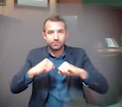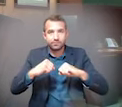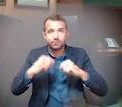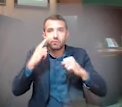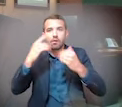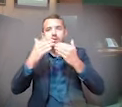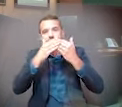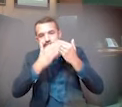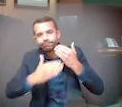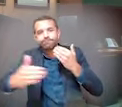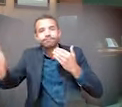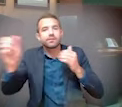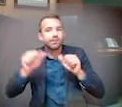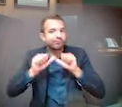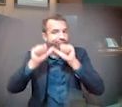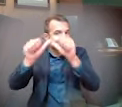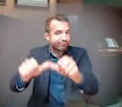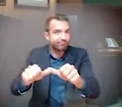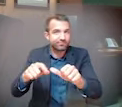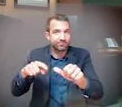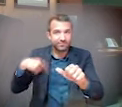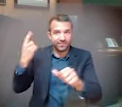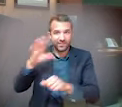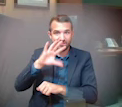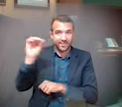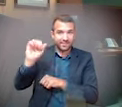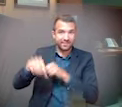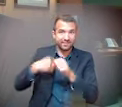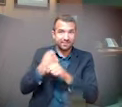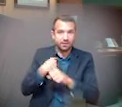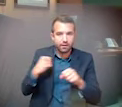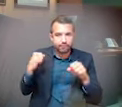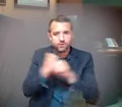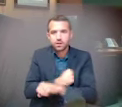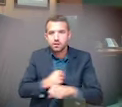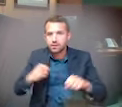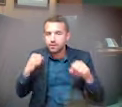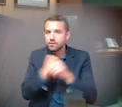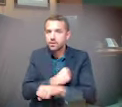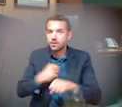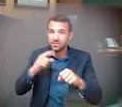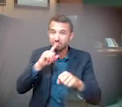in the past 50 years in the museum environment where we don't have just glass cases